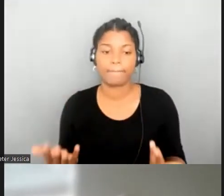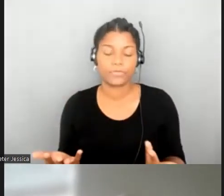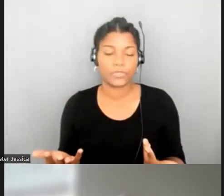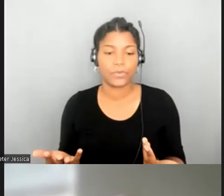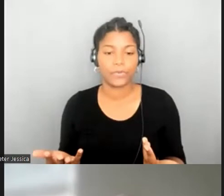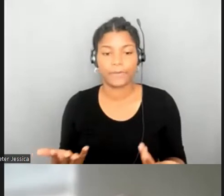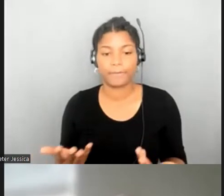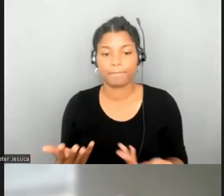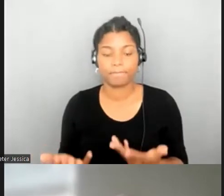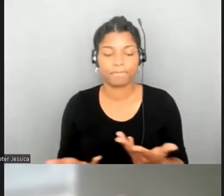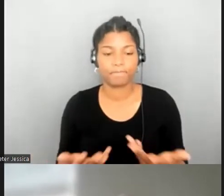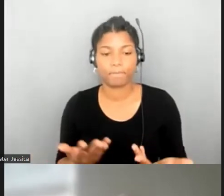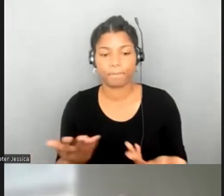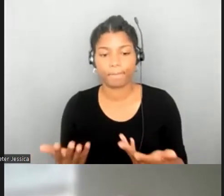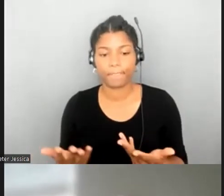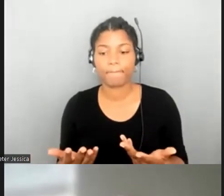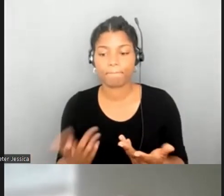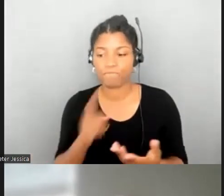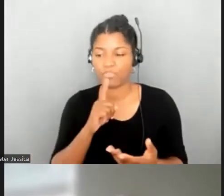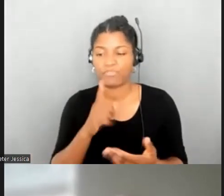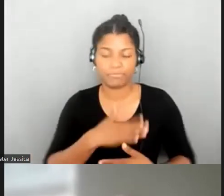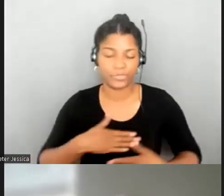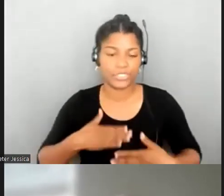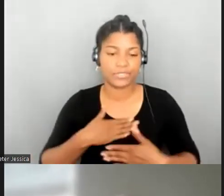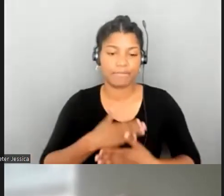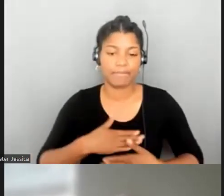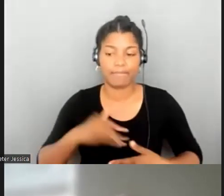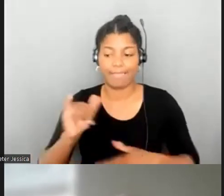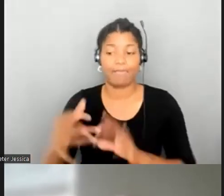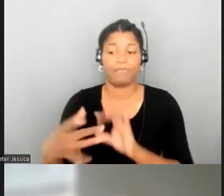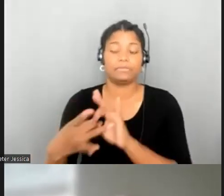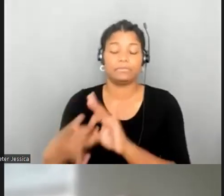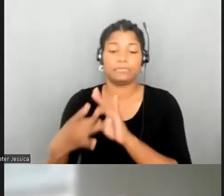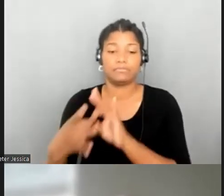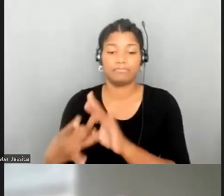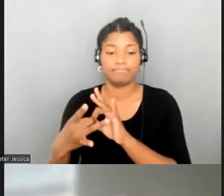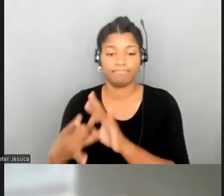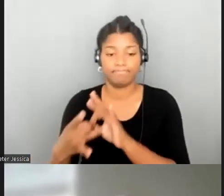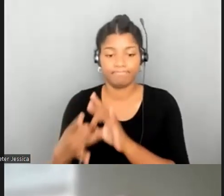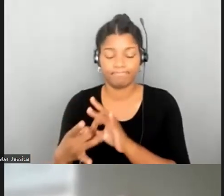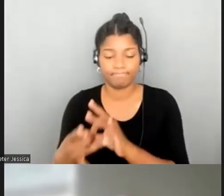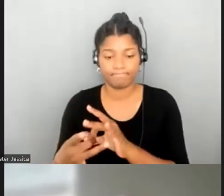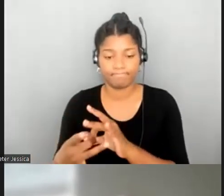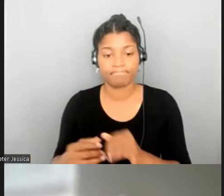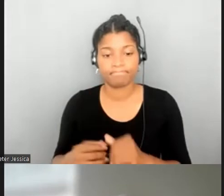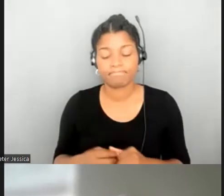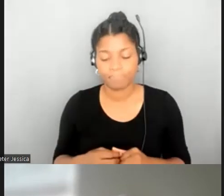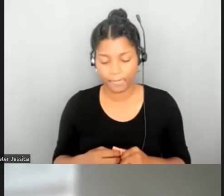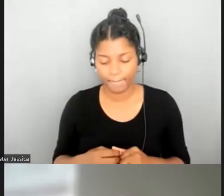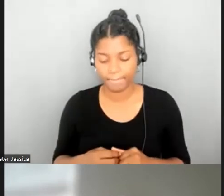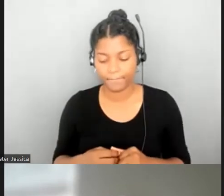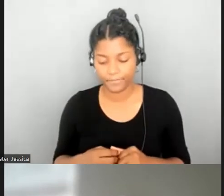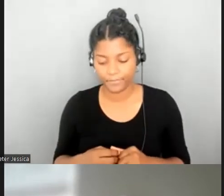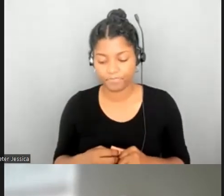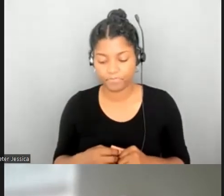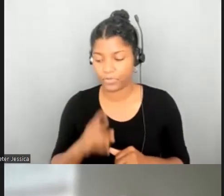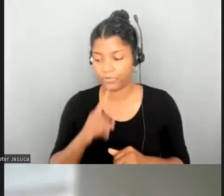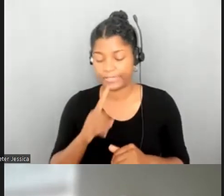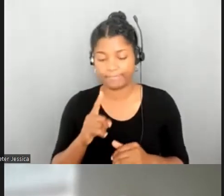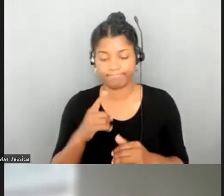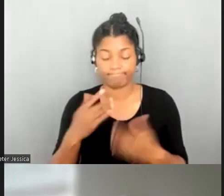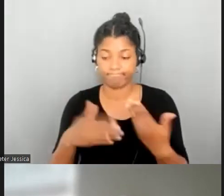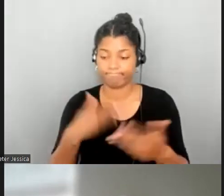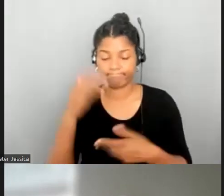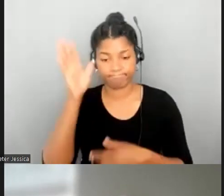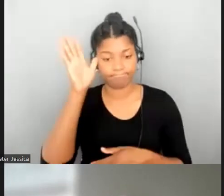It takes diligence but it can be done successfully.